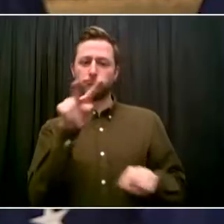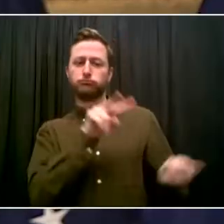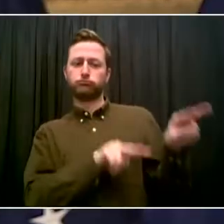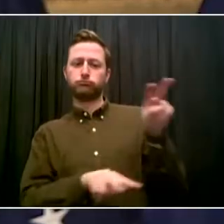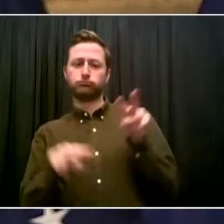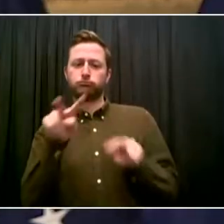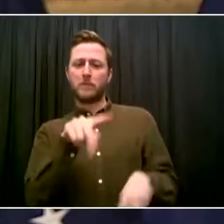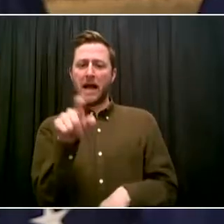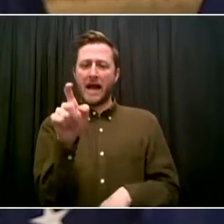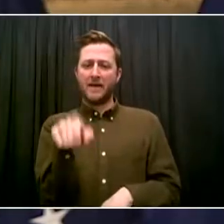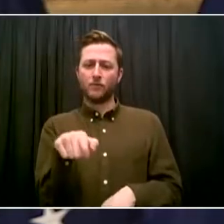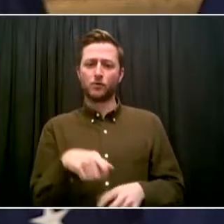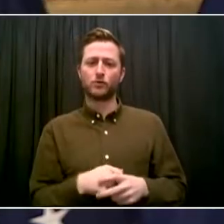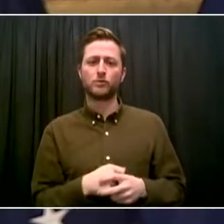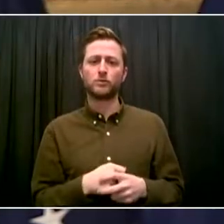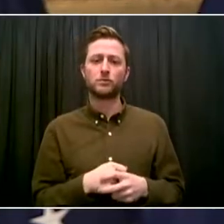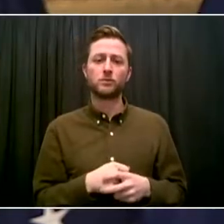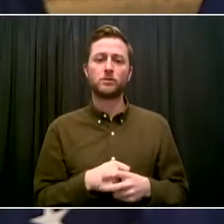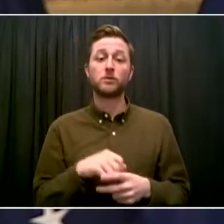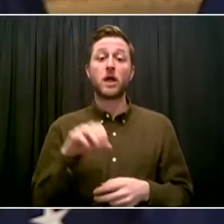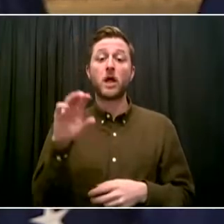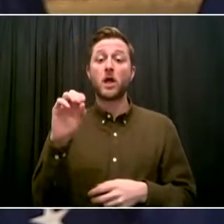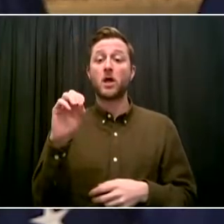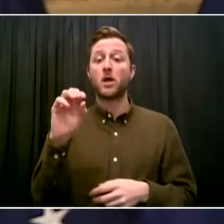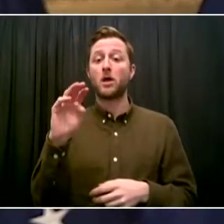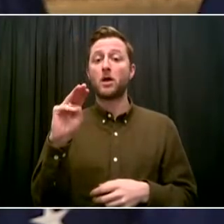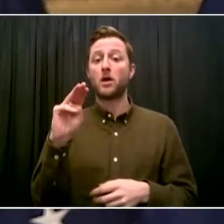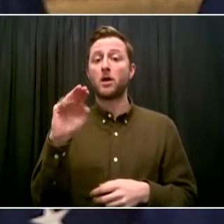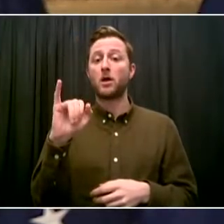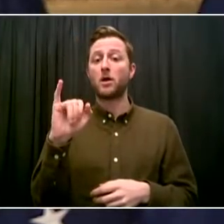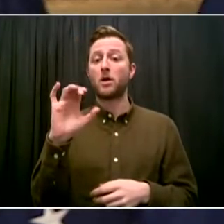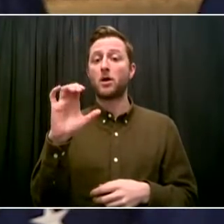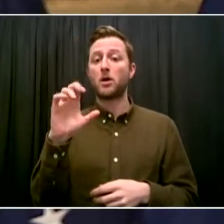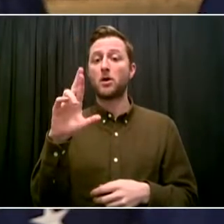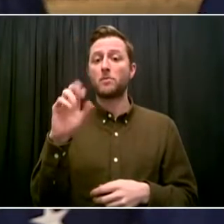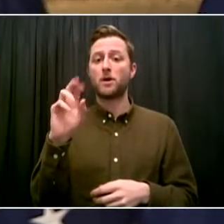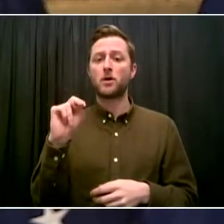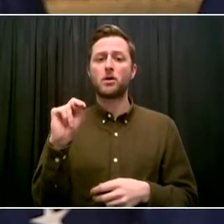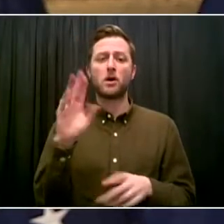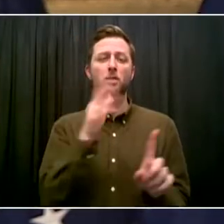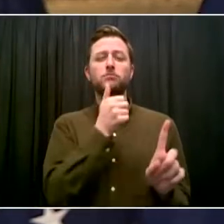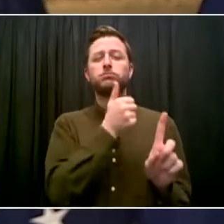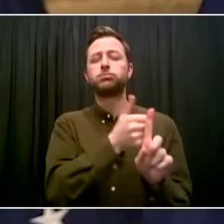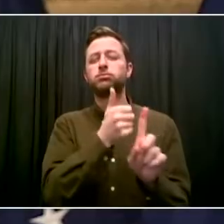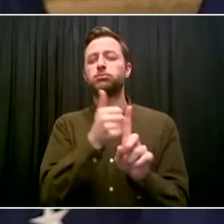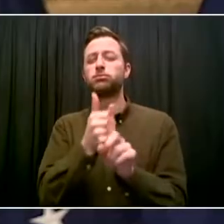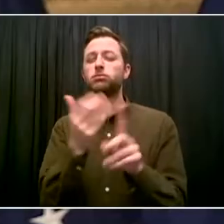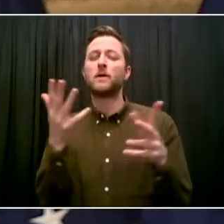TRANSMISSION NUMBERS ARE WIDESPREAD. WE WILL NEED TO FOLLOW THE TRENDS CLOSELY OVER